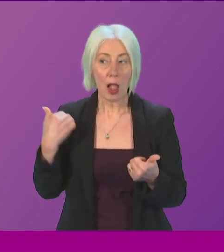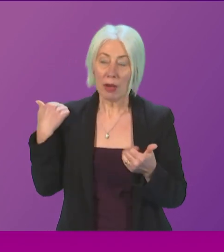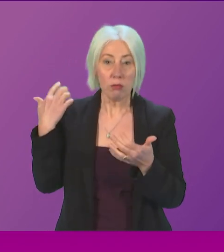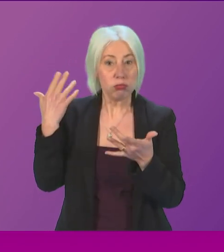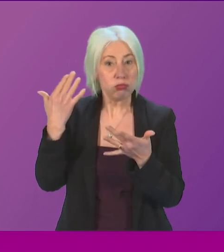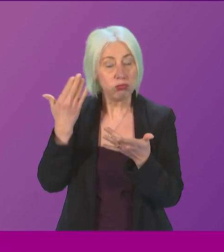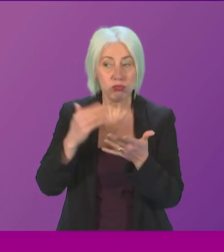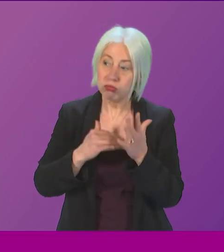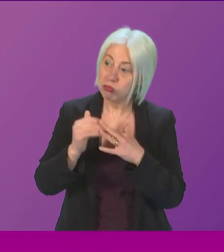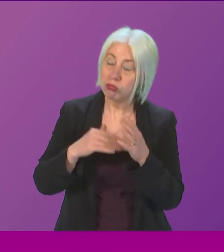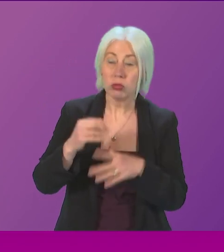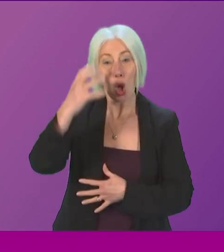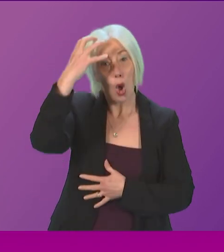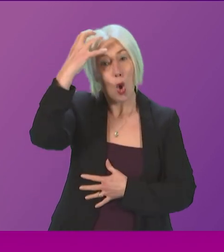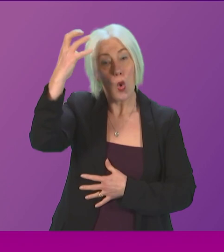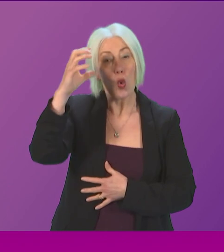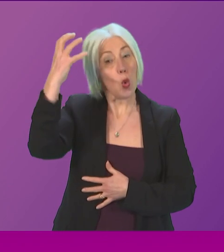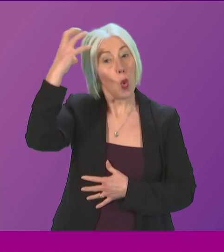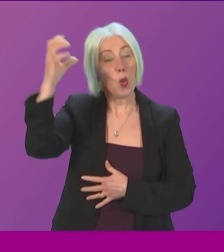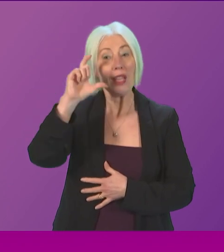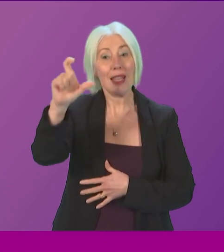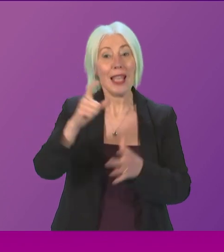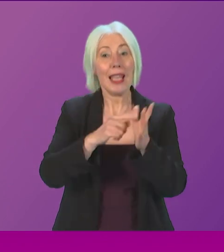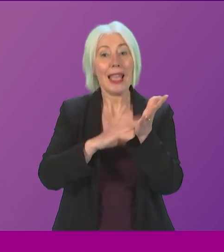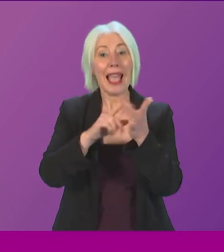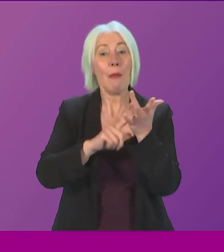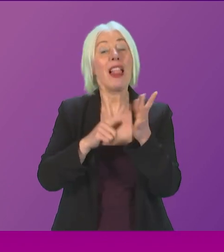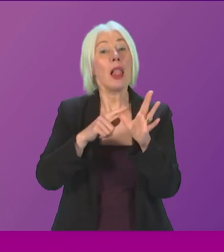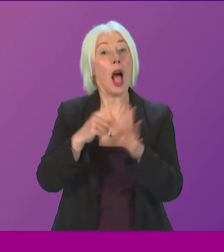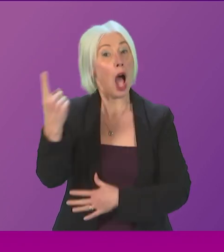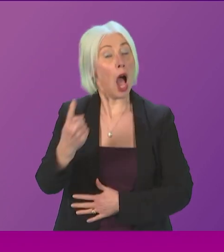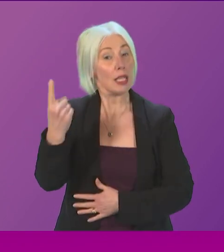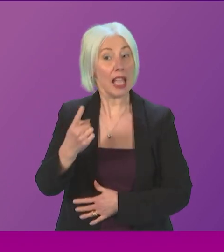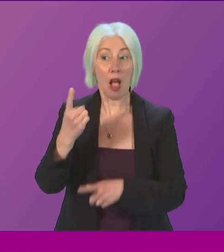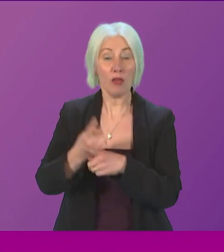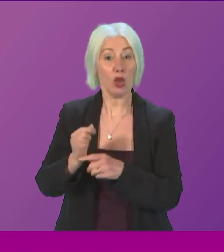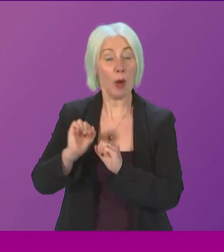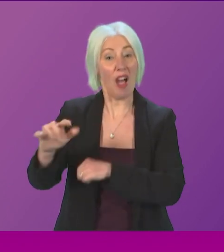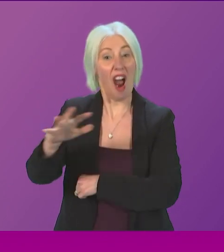Her Majesty Queen Camilla has spoken often about her family’s Scottish roots and, indeed,